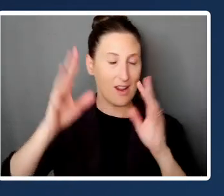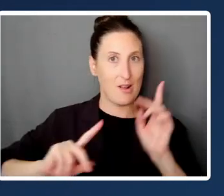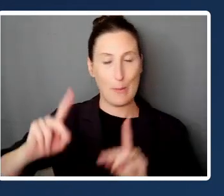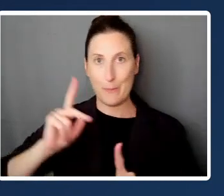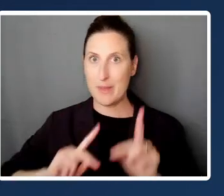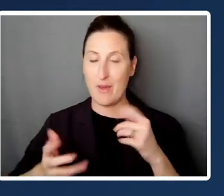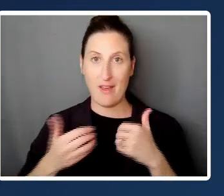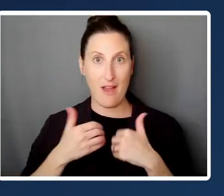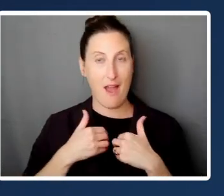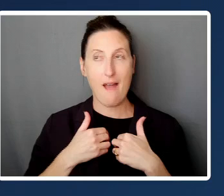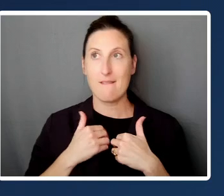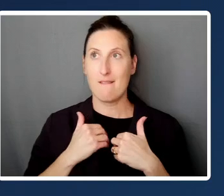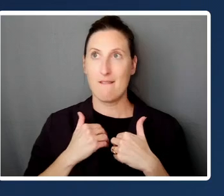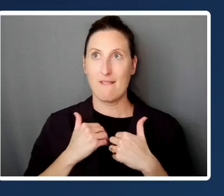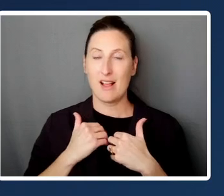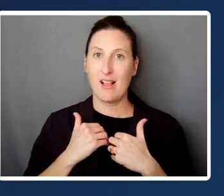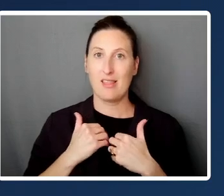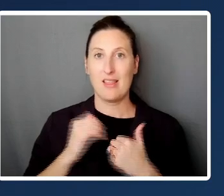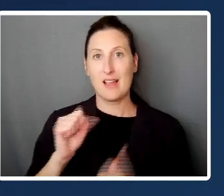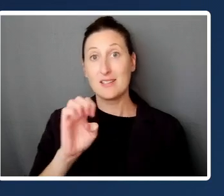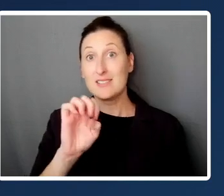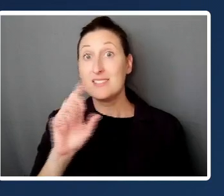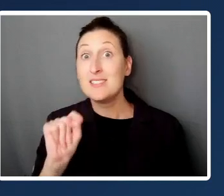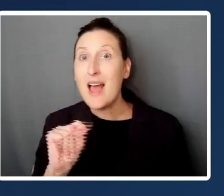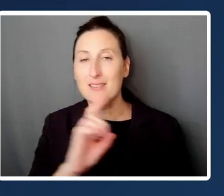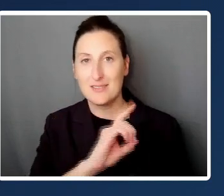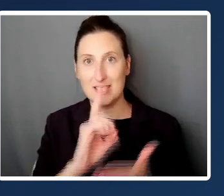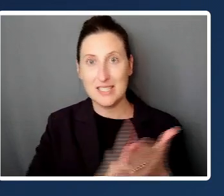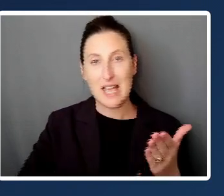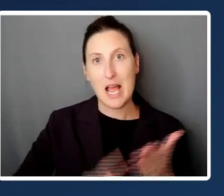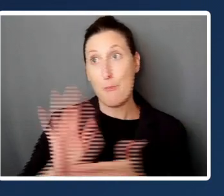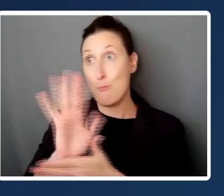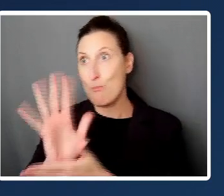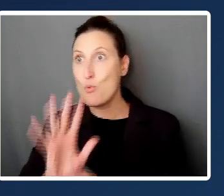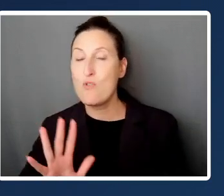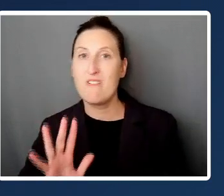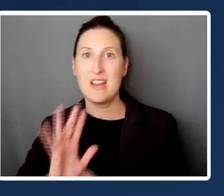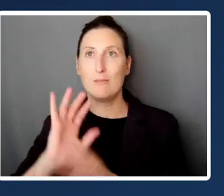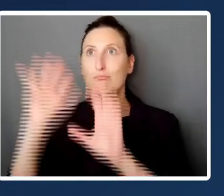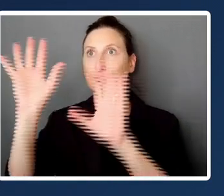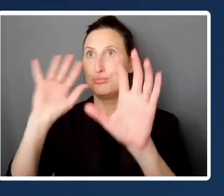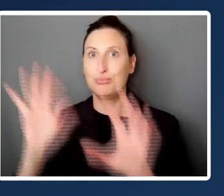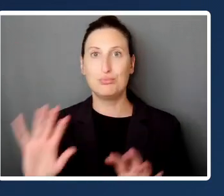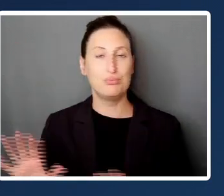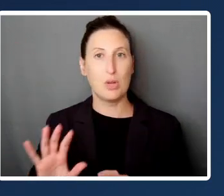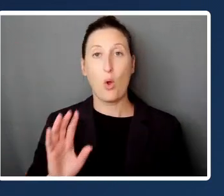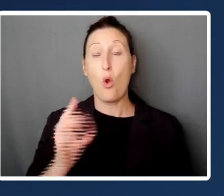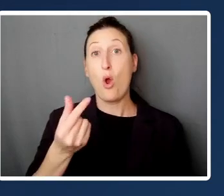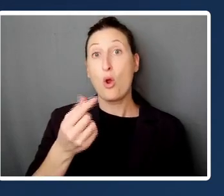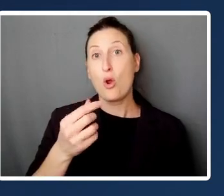design or movie experience, or designers, graphic designers, that seamstress to make costumes. It's